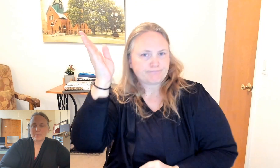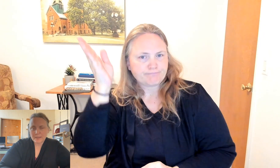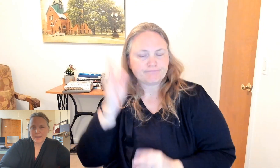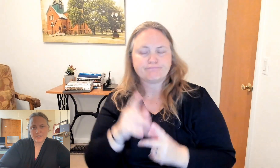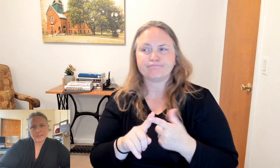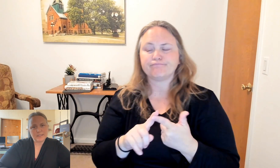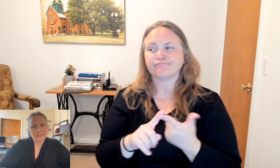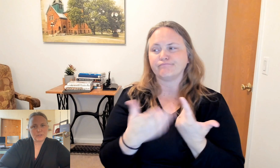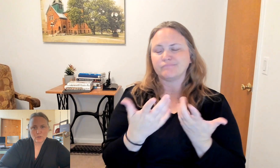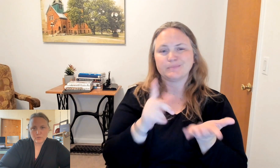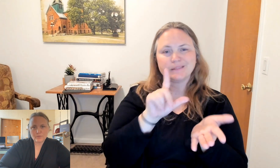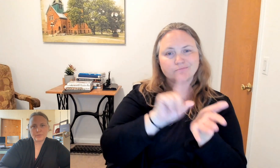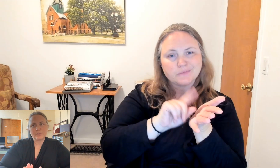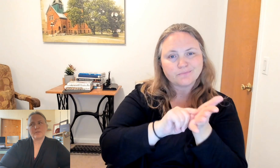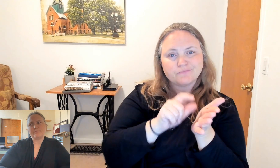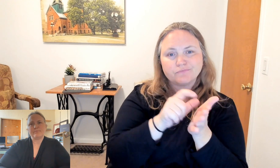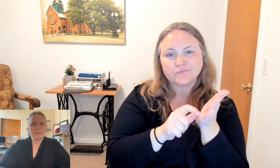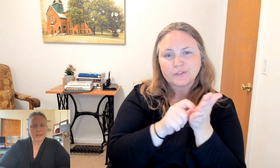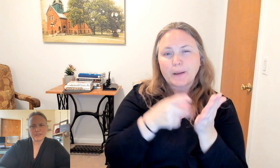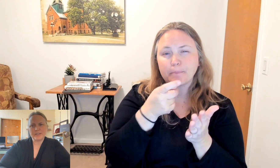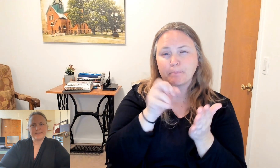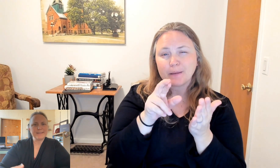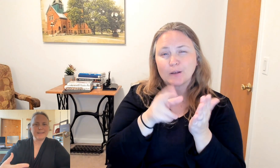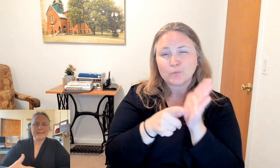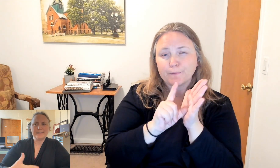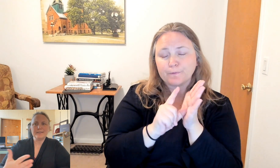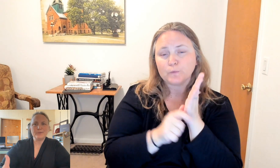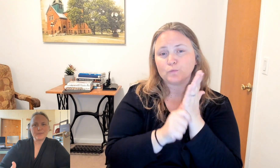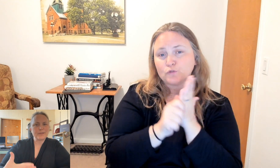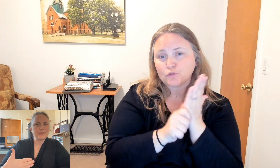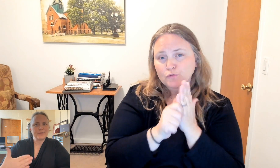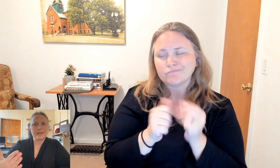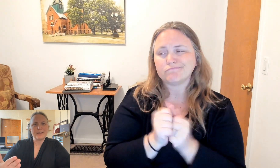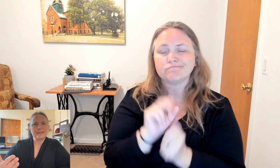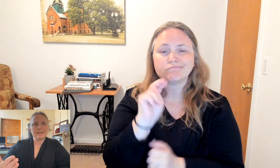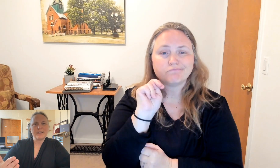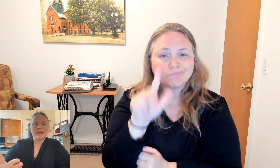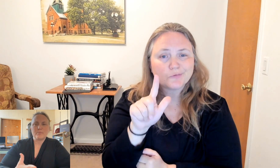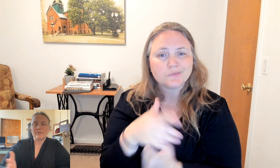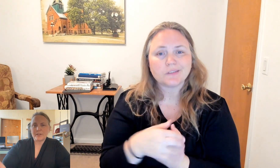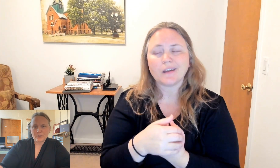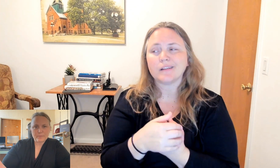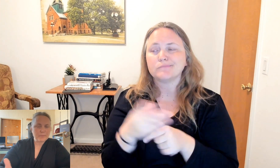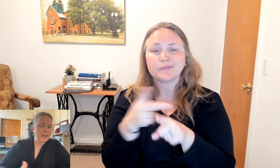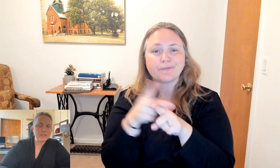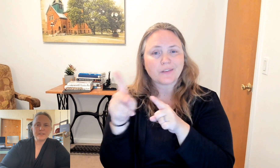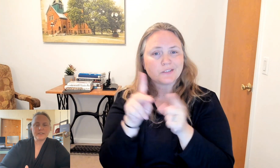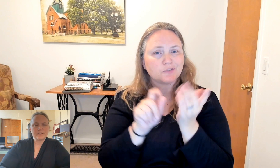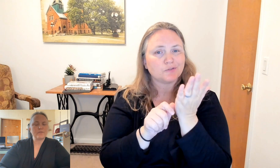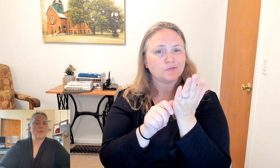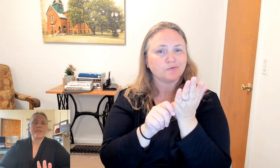publications in journals, publications. It's in newsletters and professional publications and so forth.